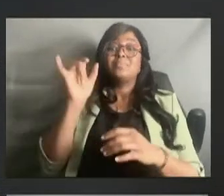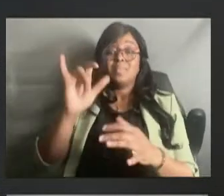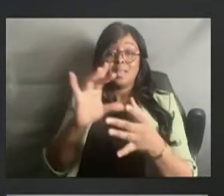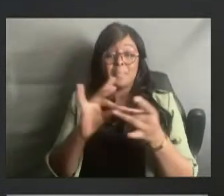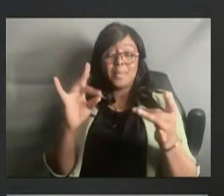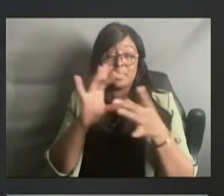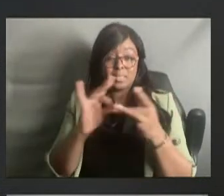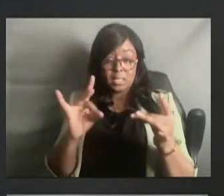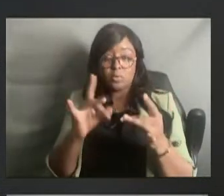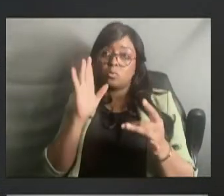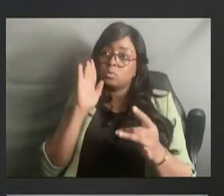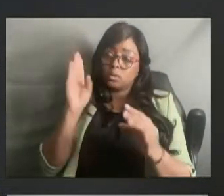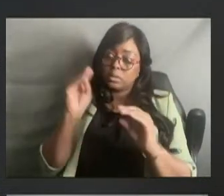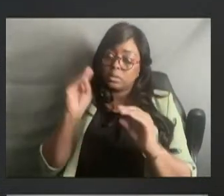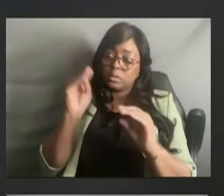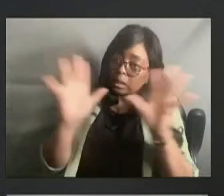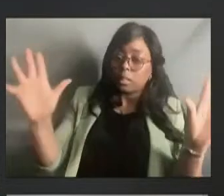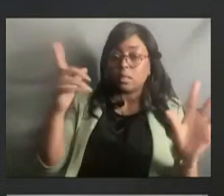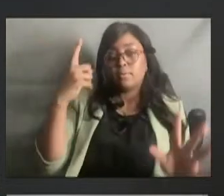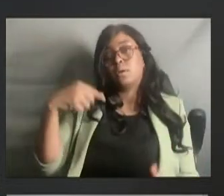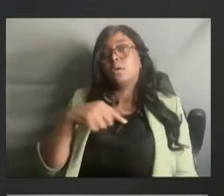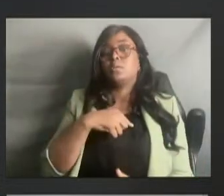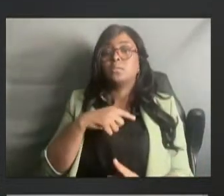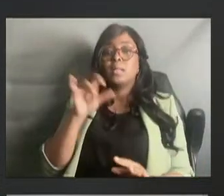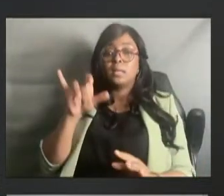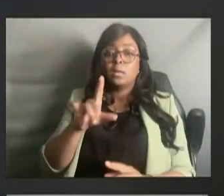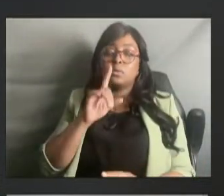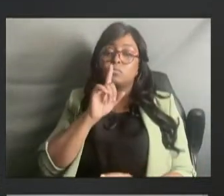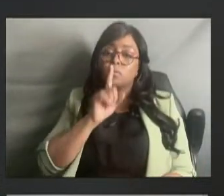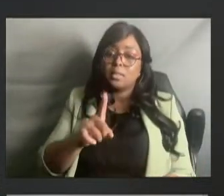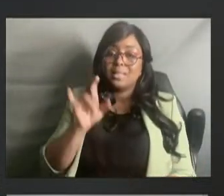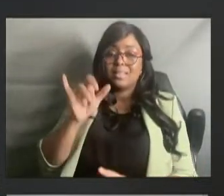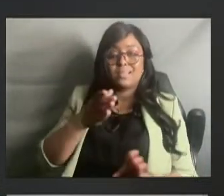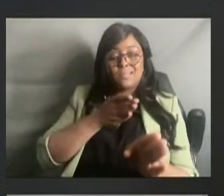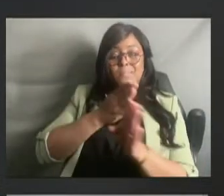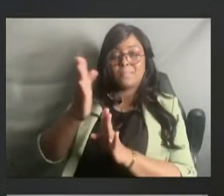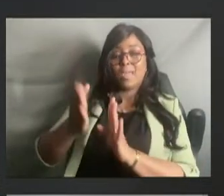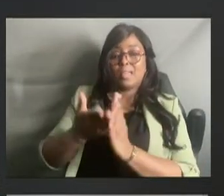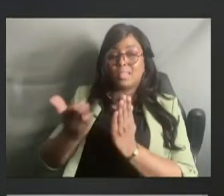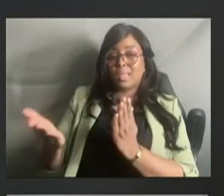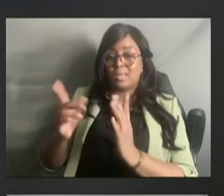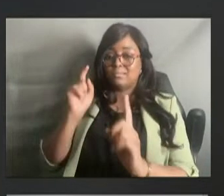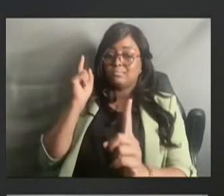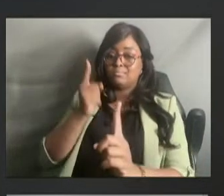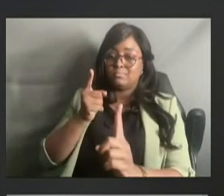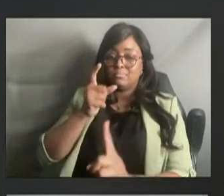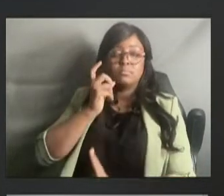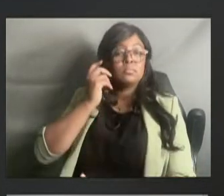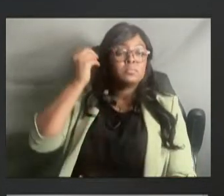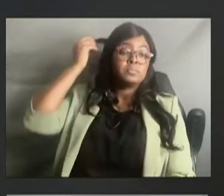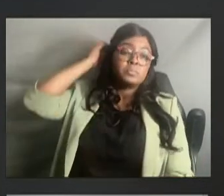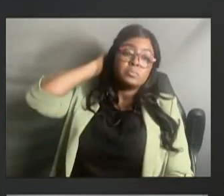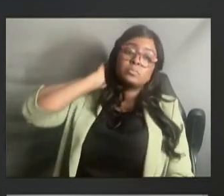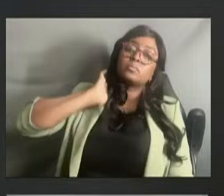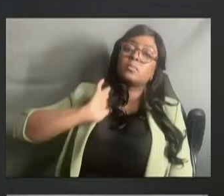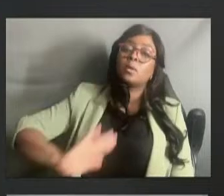their principals to be well supported. And that message came through loud and clear to us.